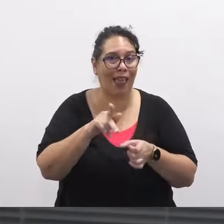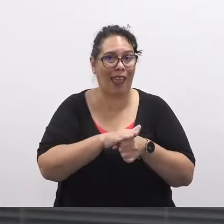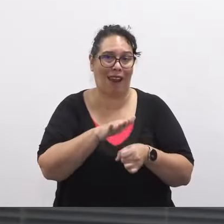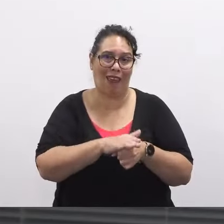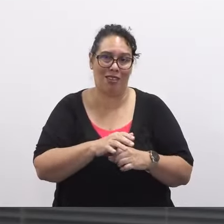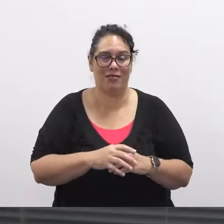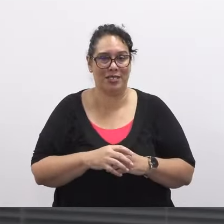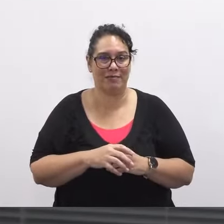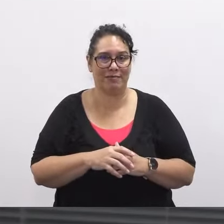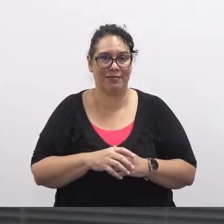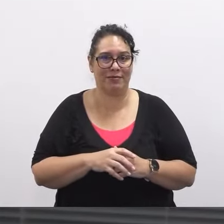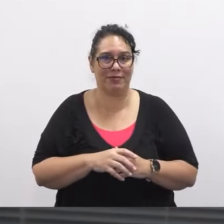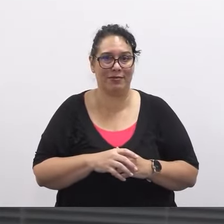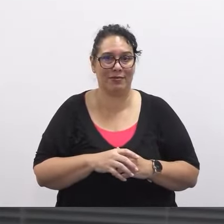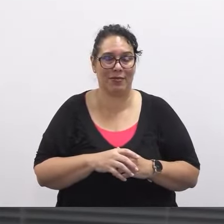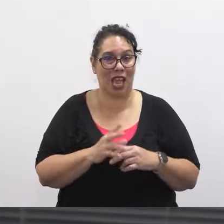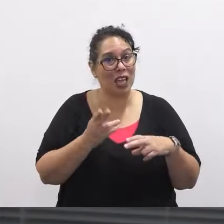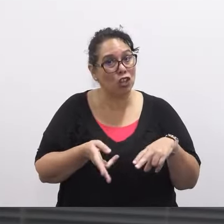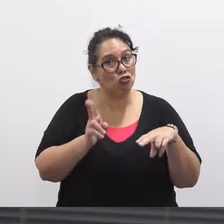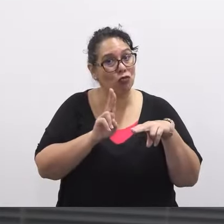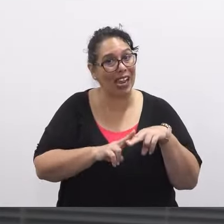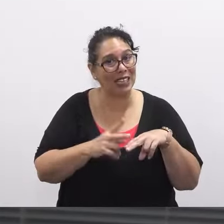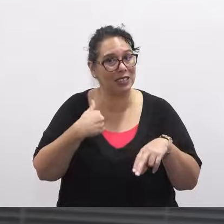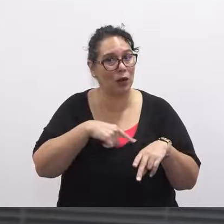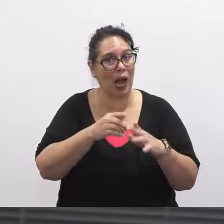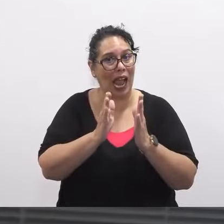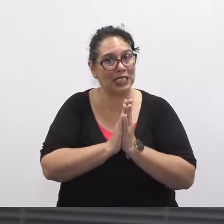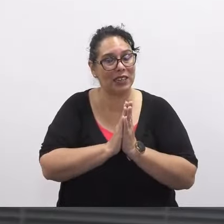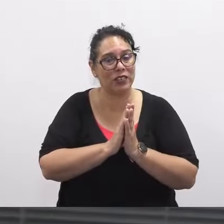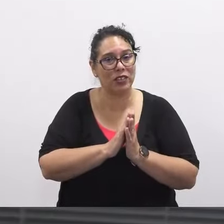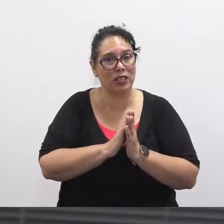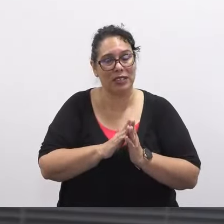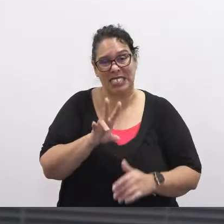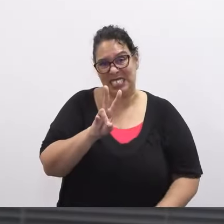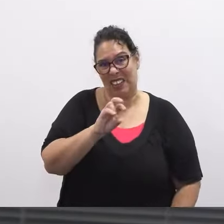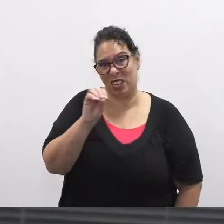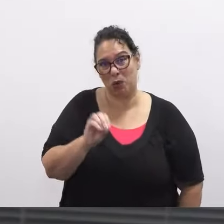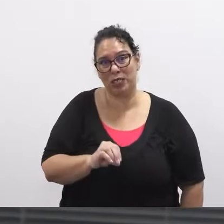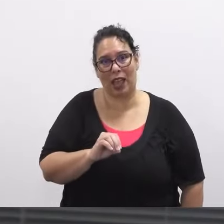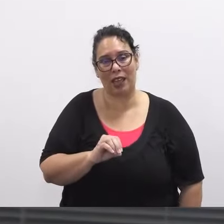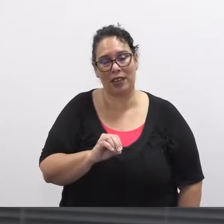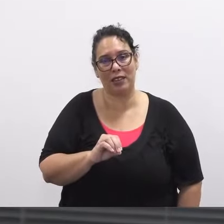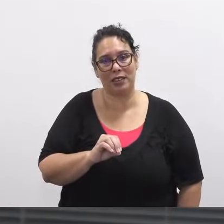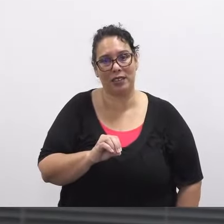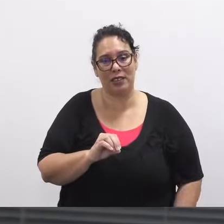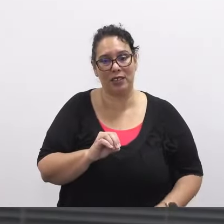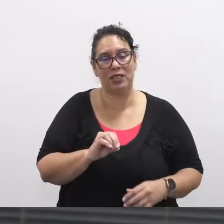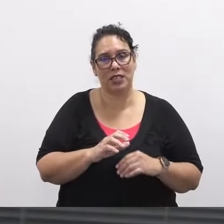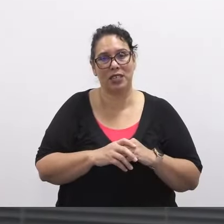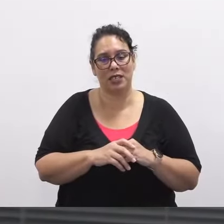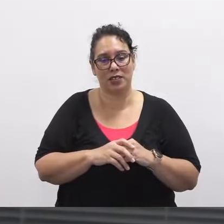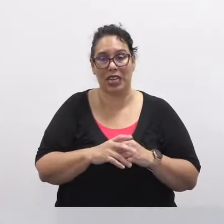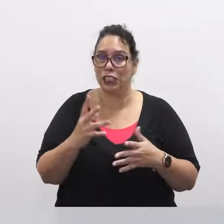And the raise that we're asking for the 7% is well deserved.